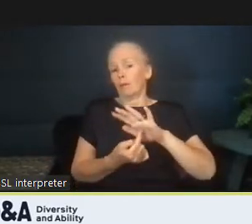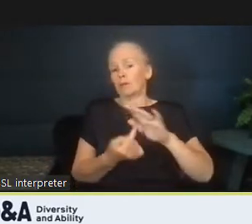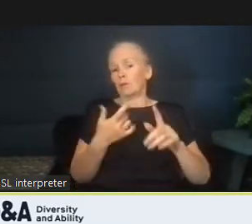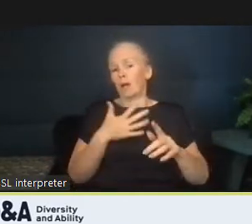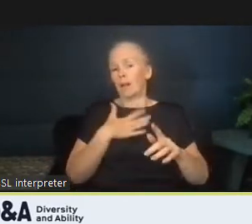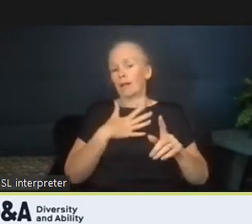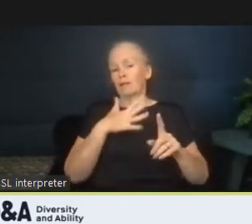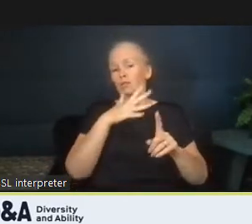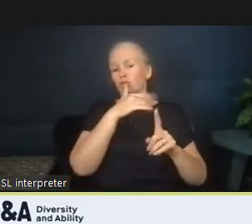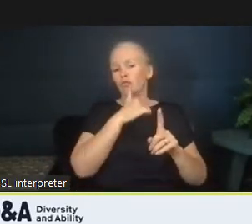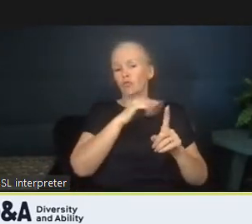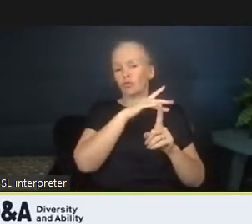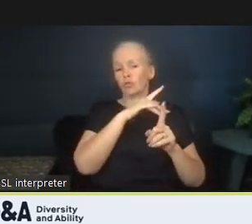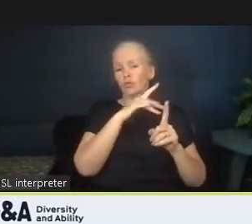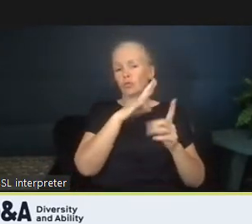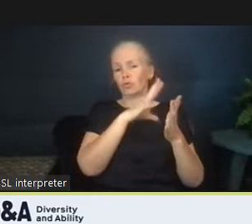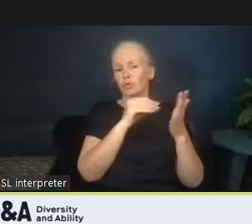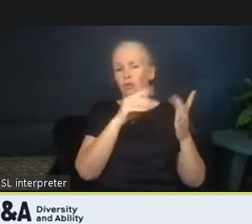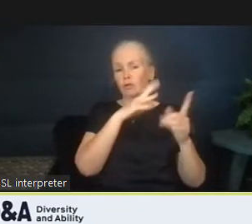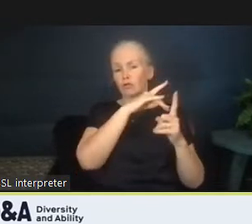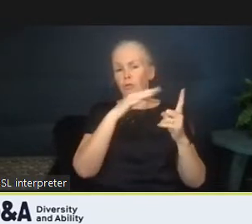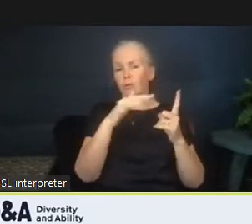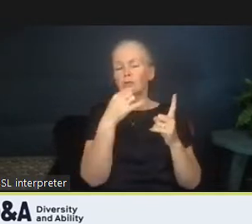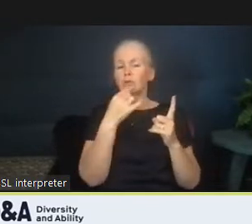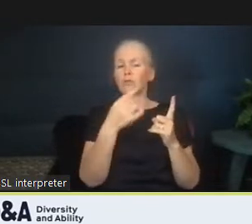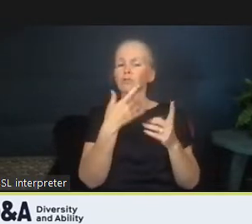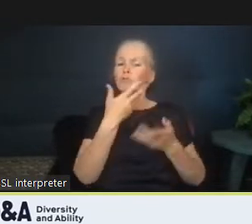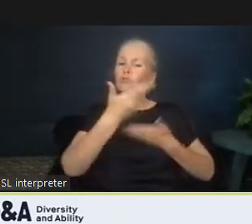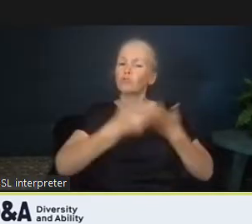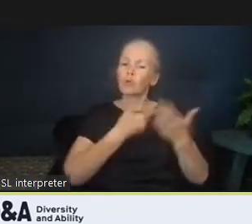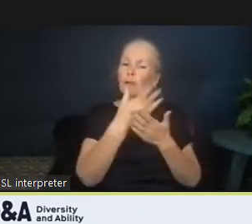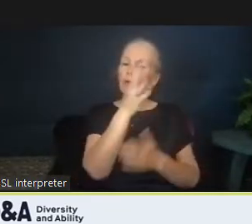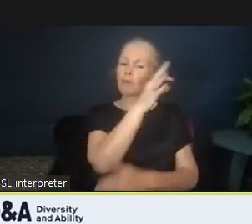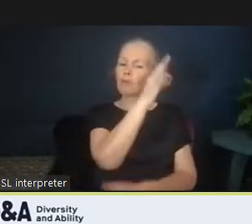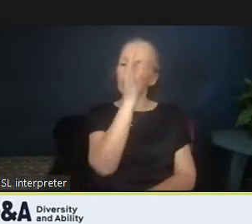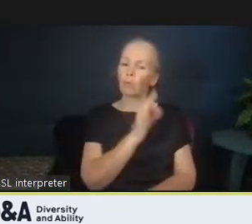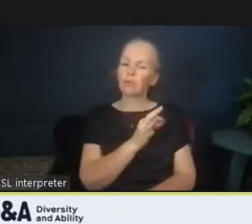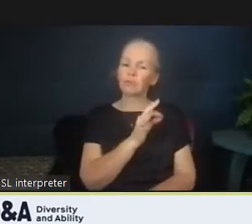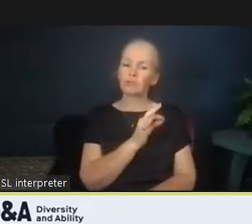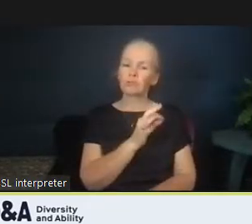the social model, to look at intersectionality, to talk about these questions about it is, is finding